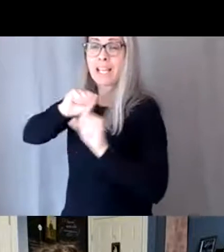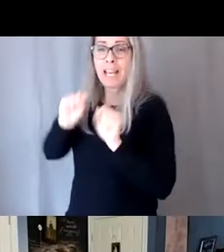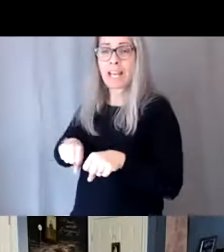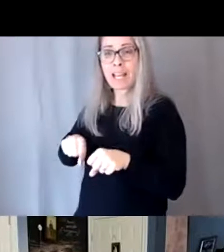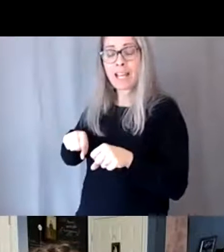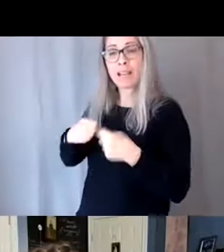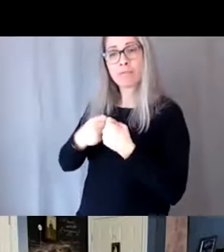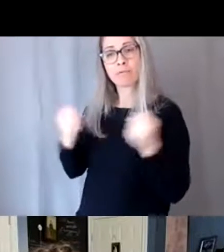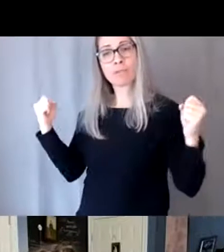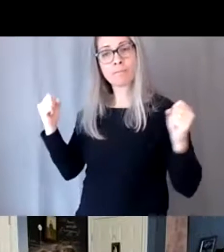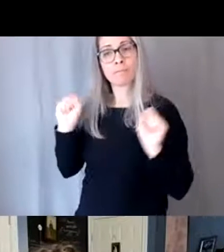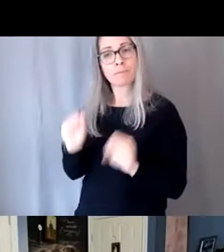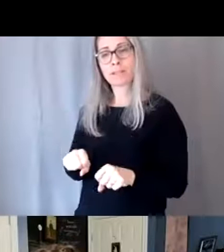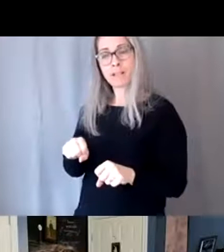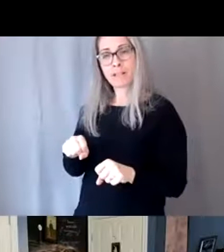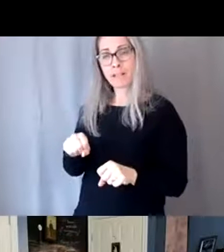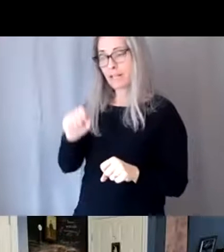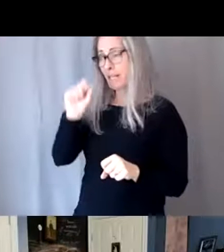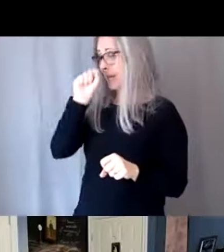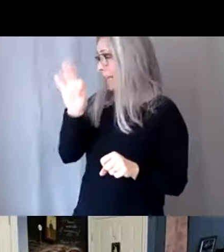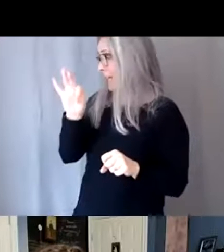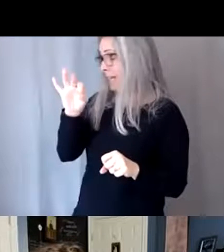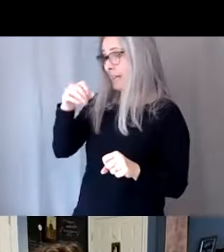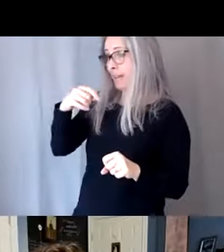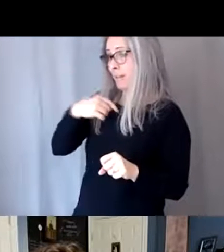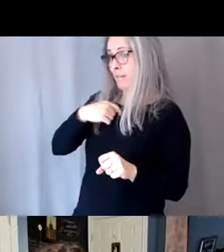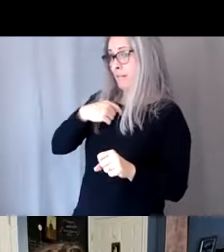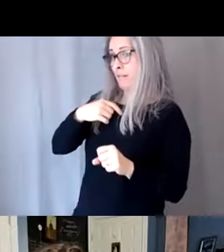or lose the support of a professional ally